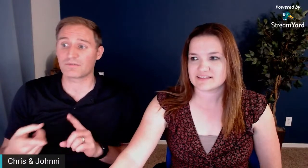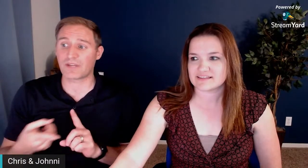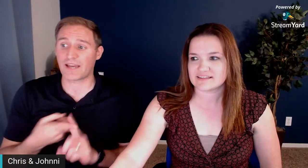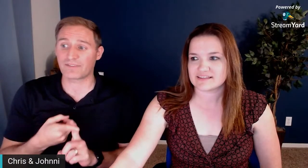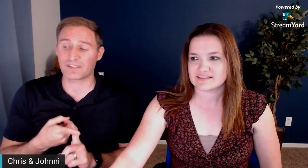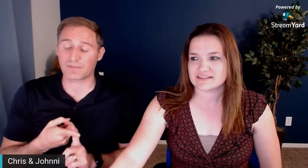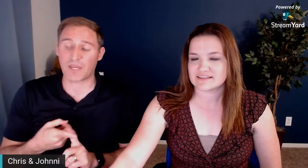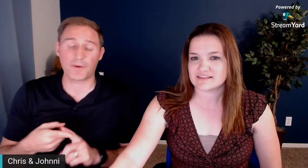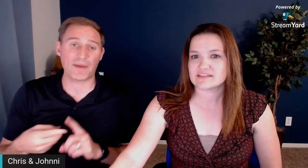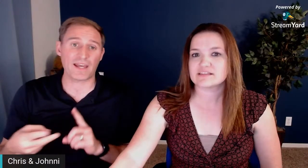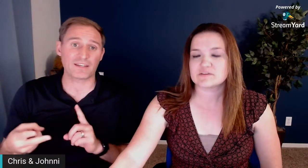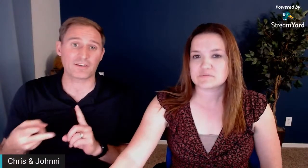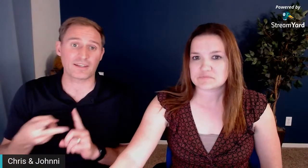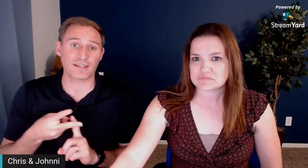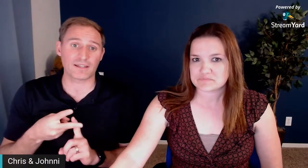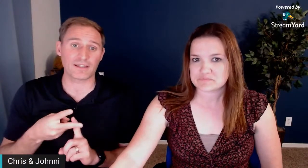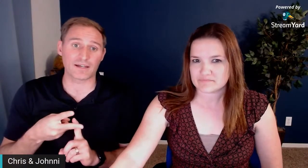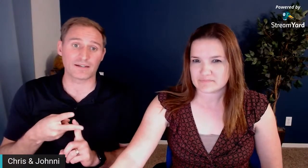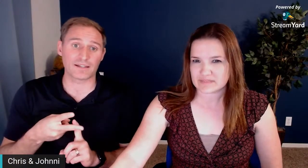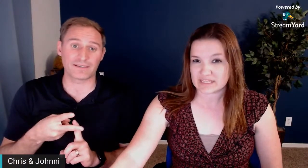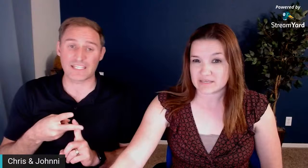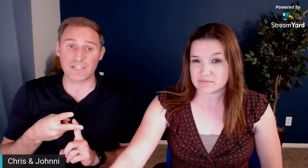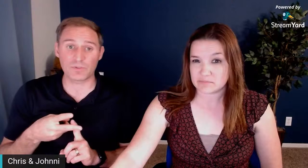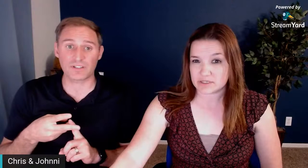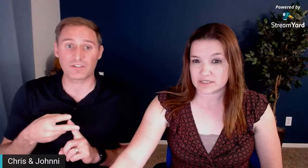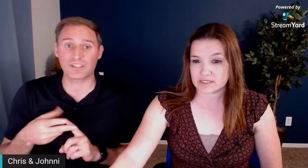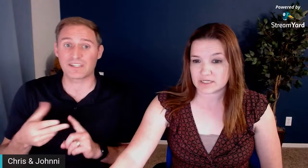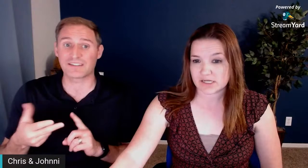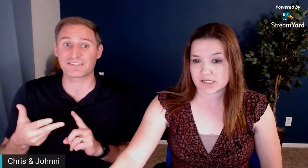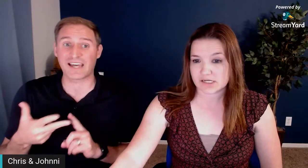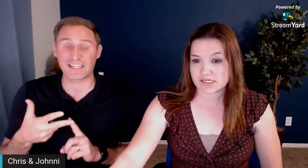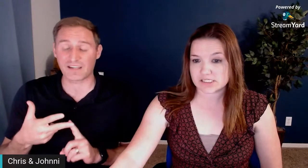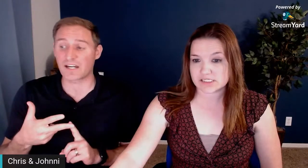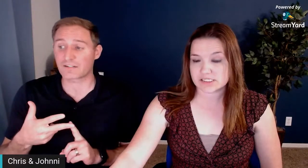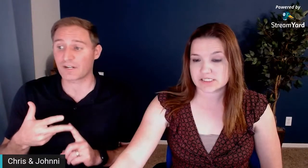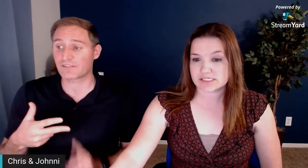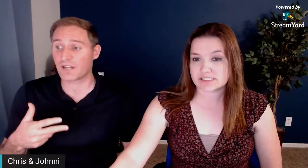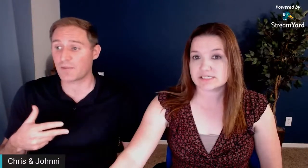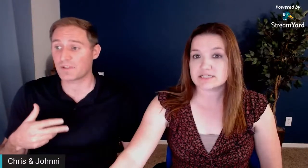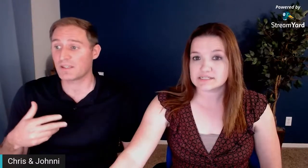we have get the paper back you can get uh the ebook you can get a signed autographed copy